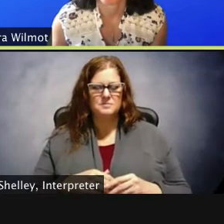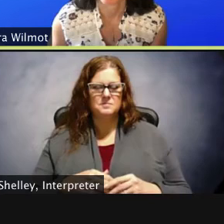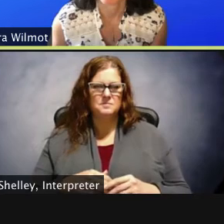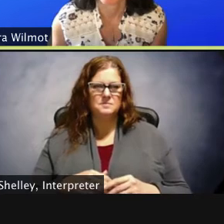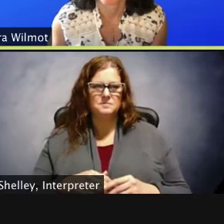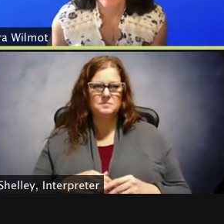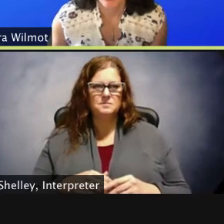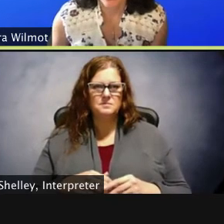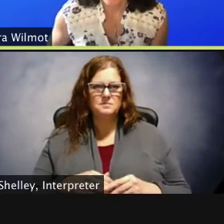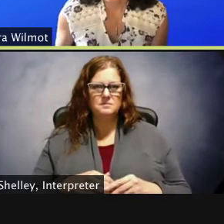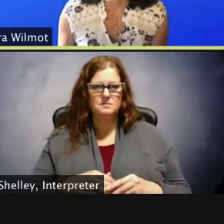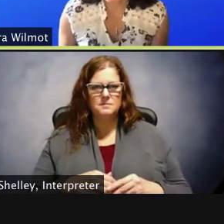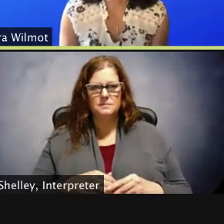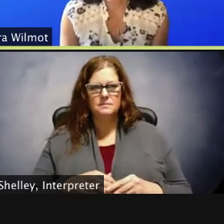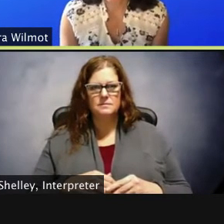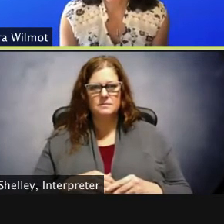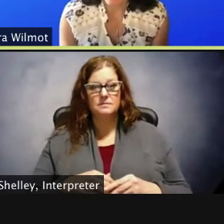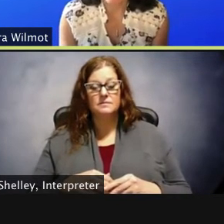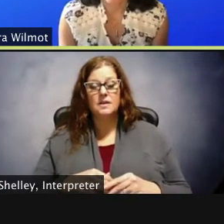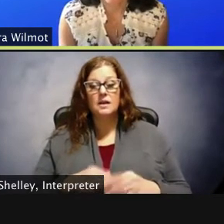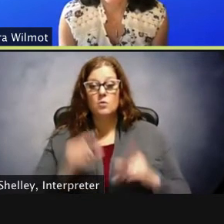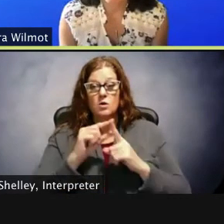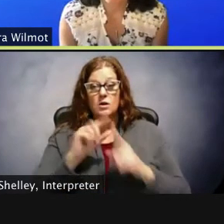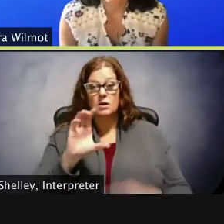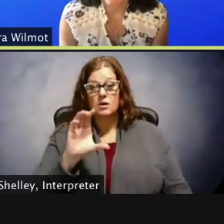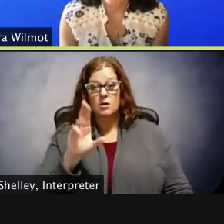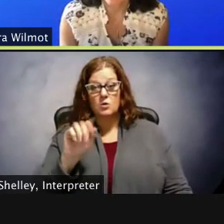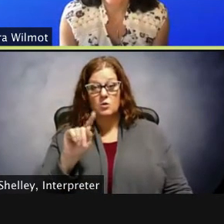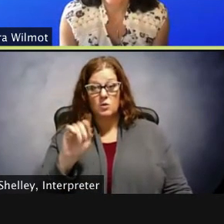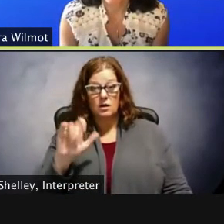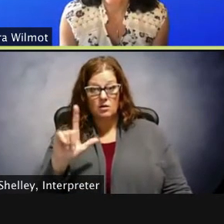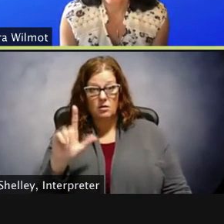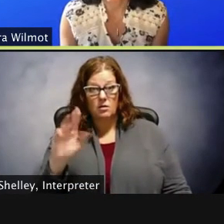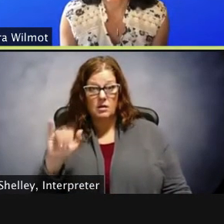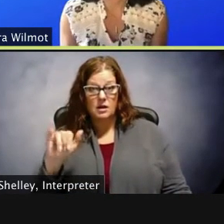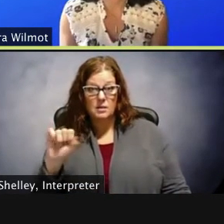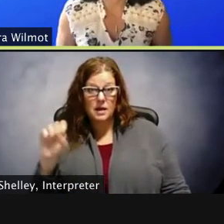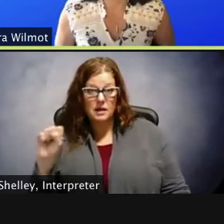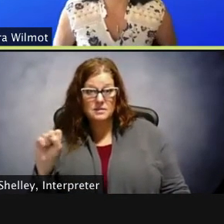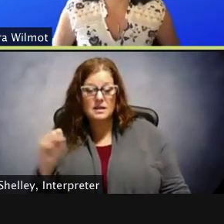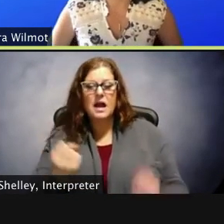[CARA] The term ‘critical mass’ can be defined as the number of students in a classroom,